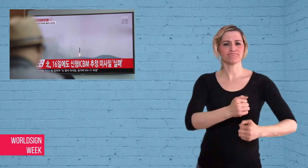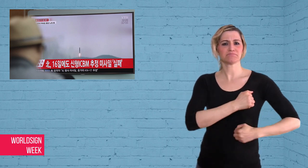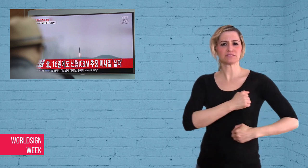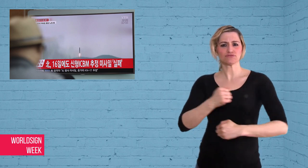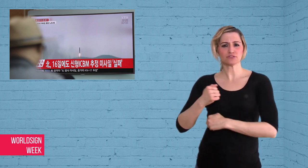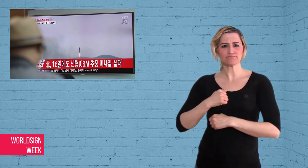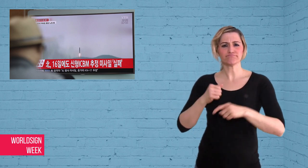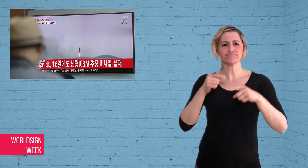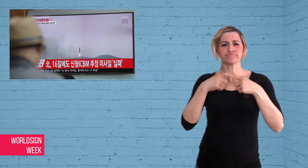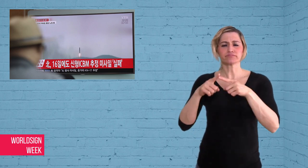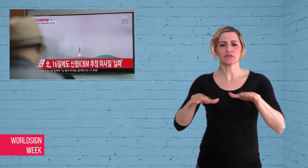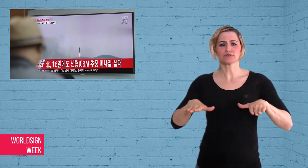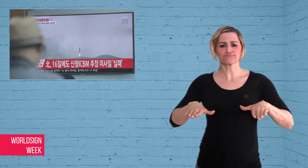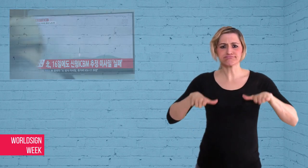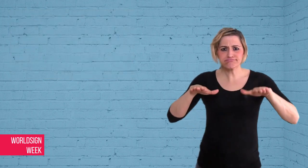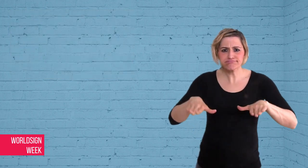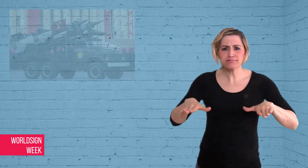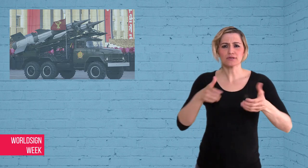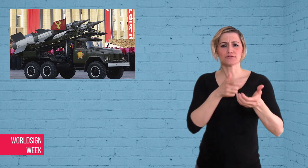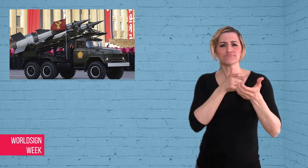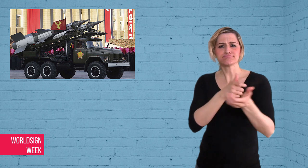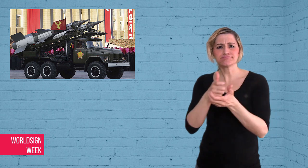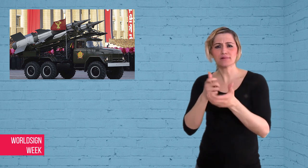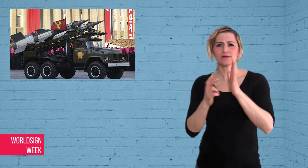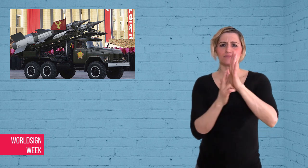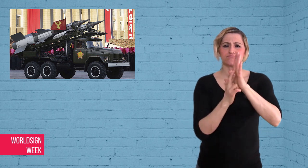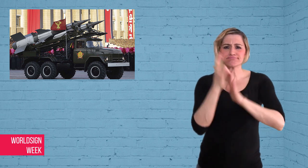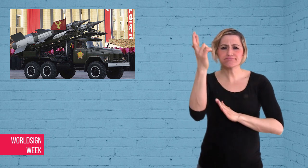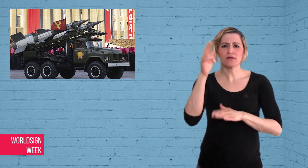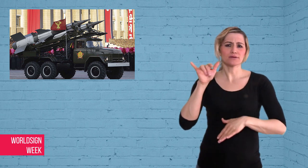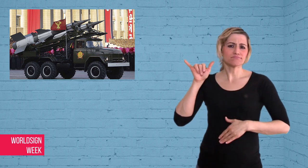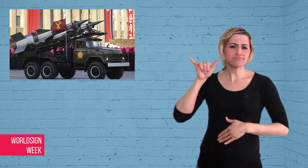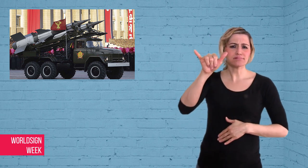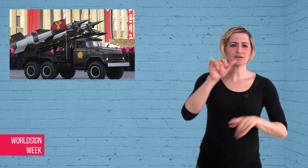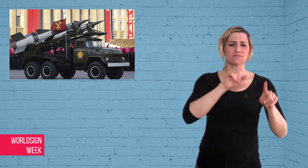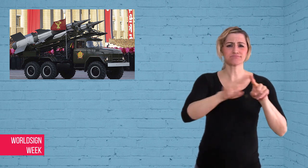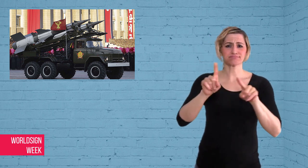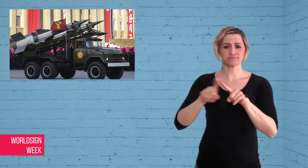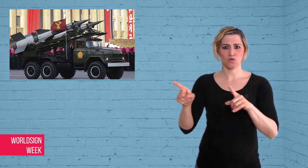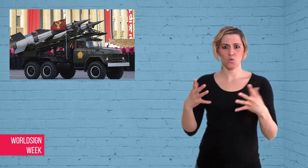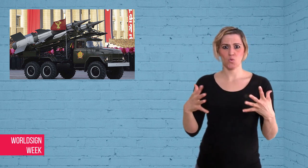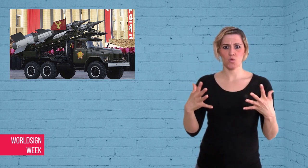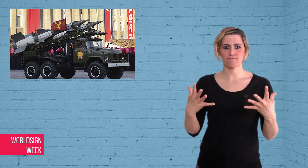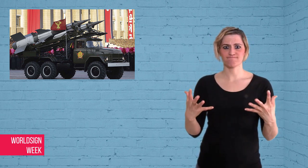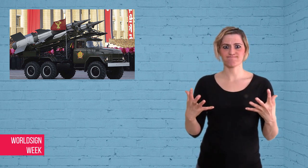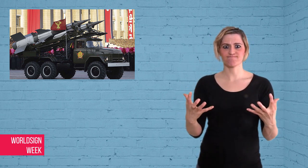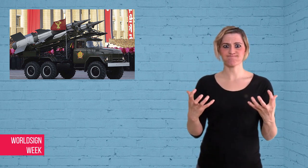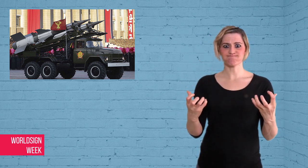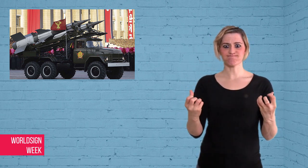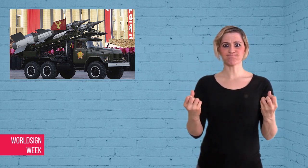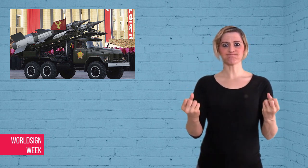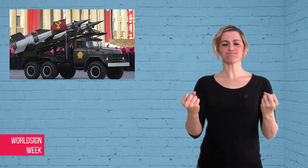The U.S. recently installed a missile